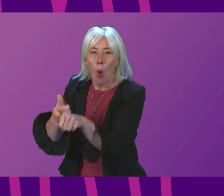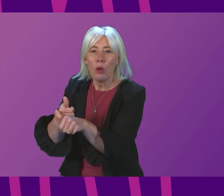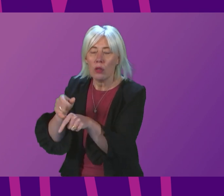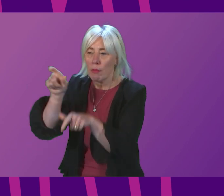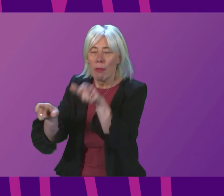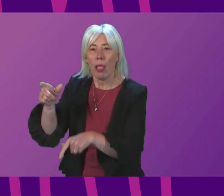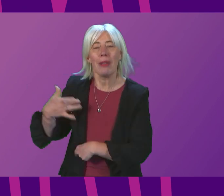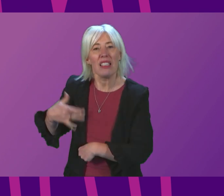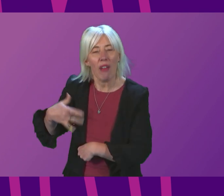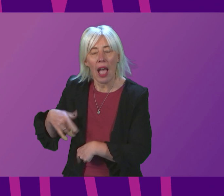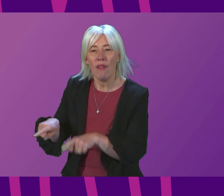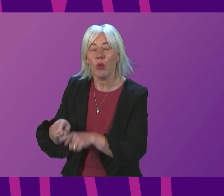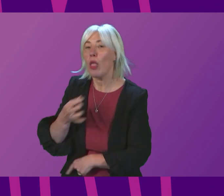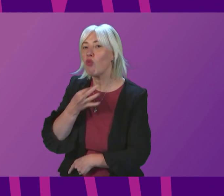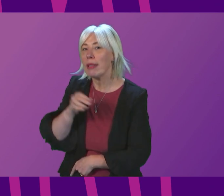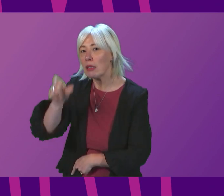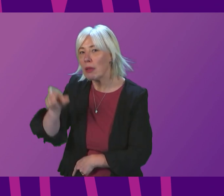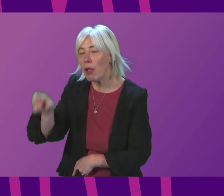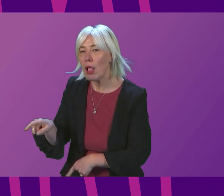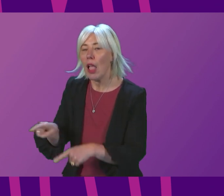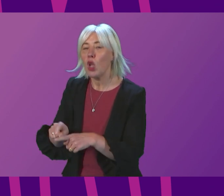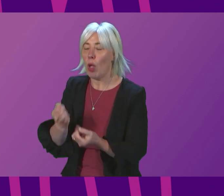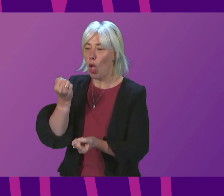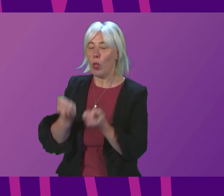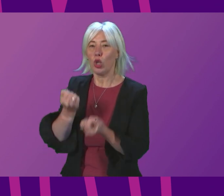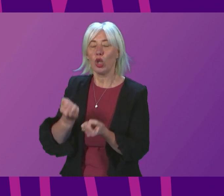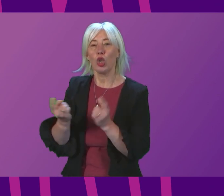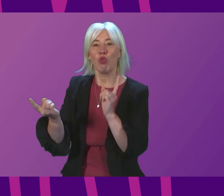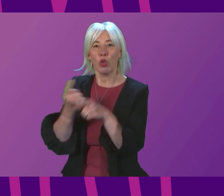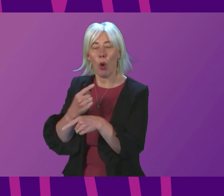risk, and to strengthen the justice response to victims and perpetrators.